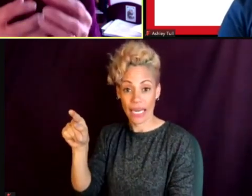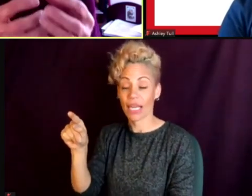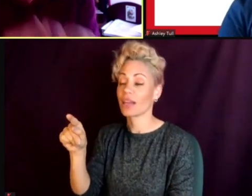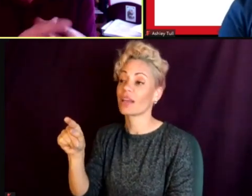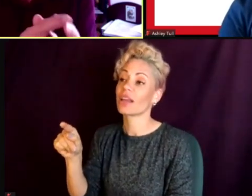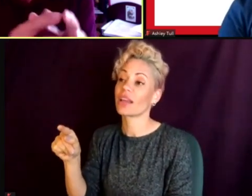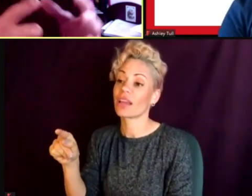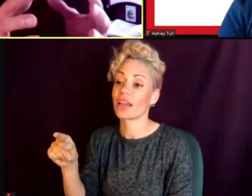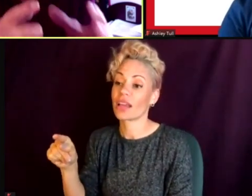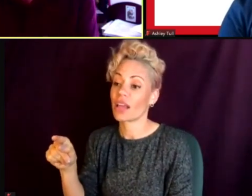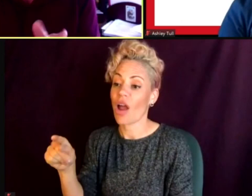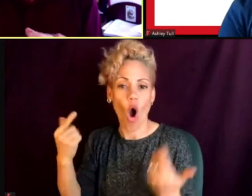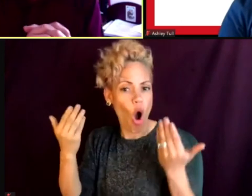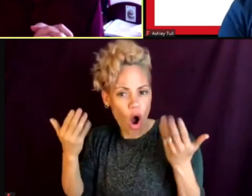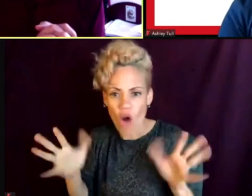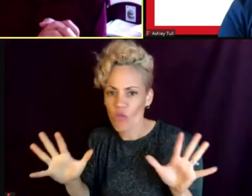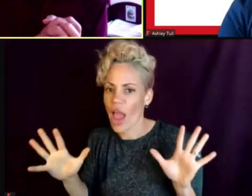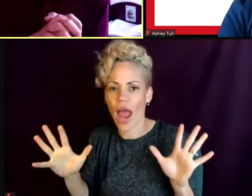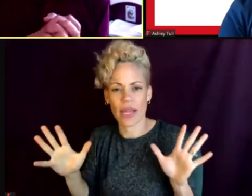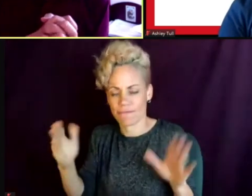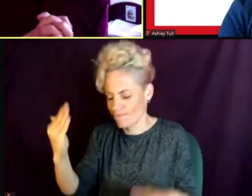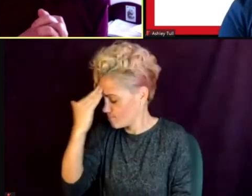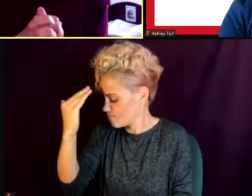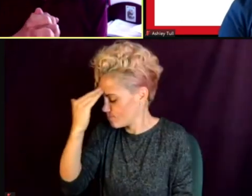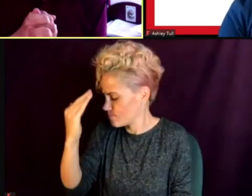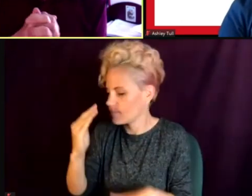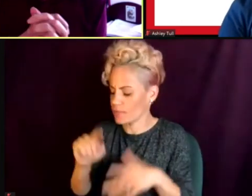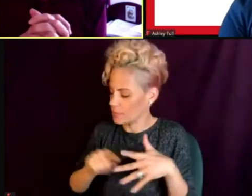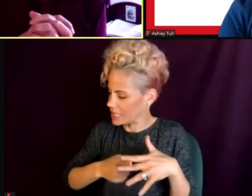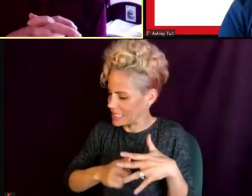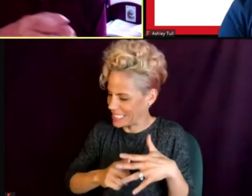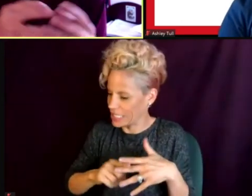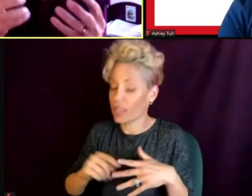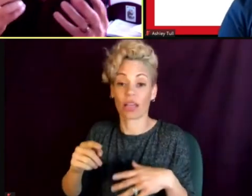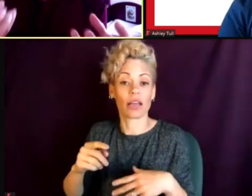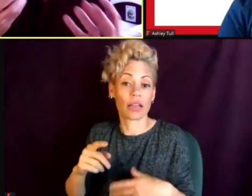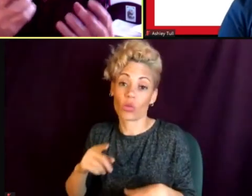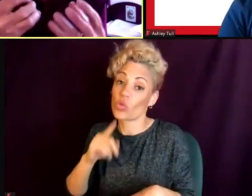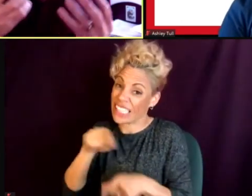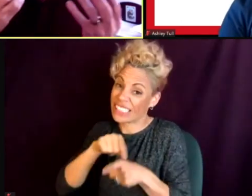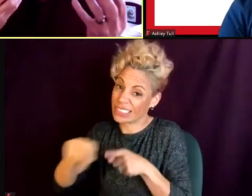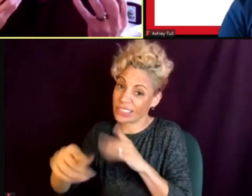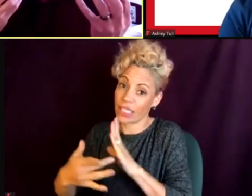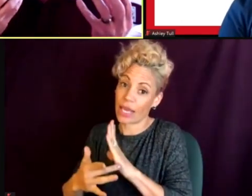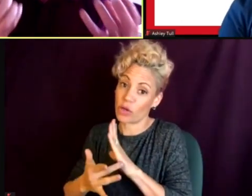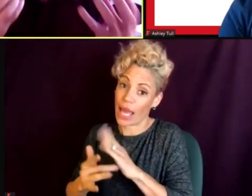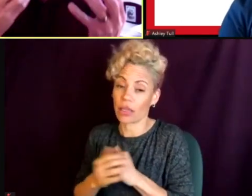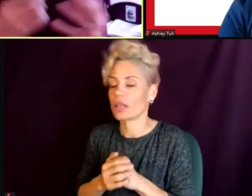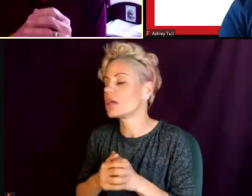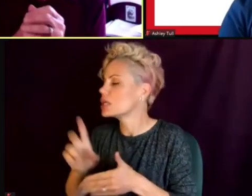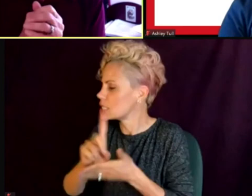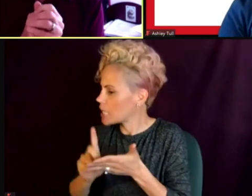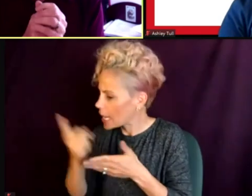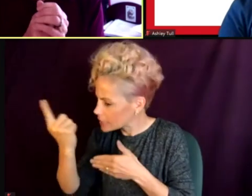that in when they're designing something, particularly in the internet, and they're designing something that it should be accessible